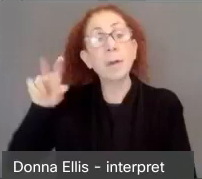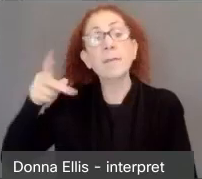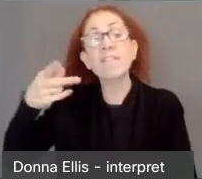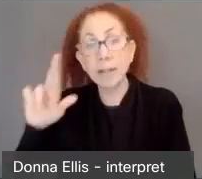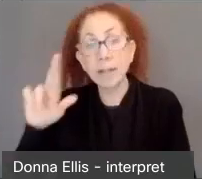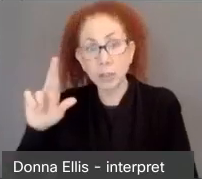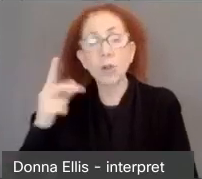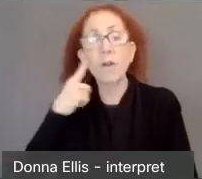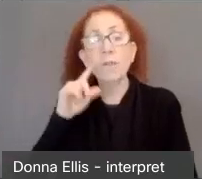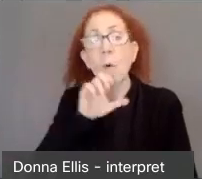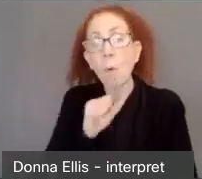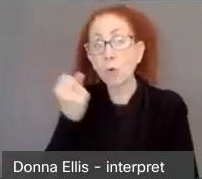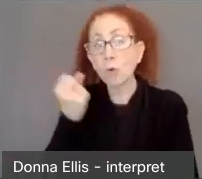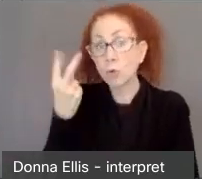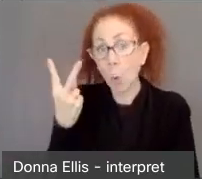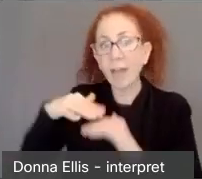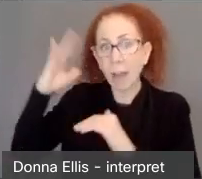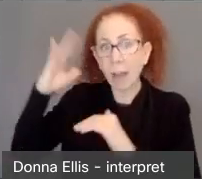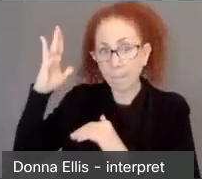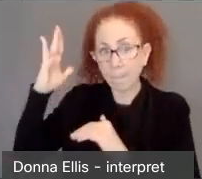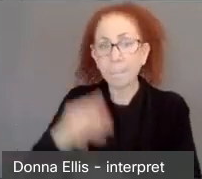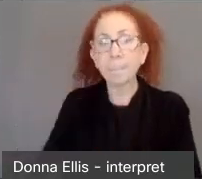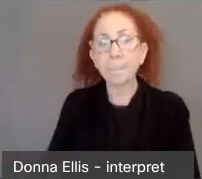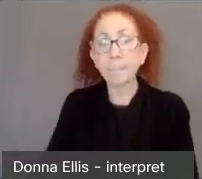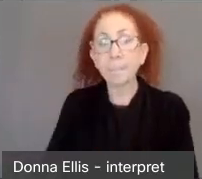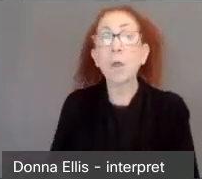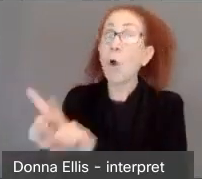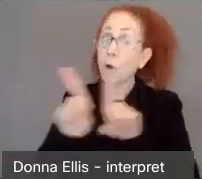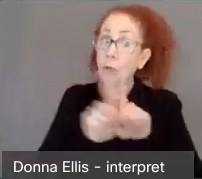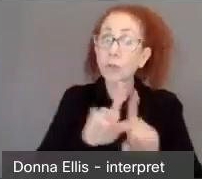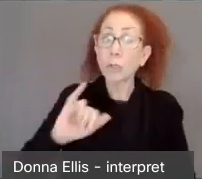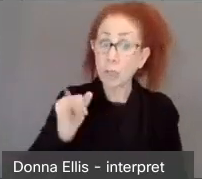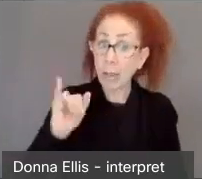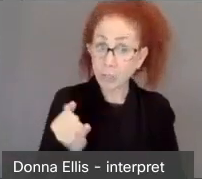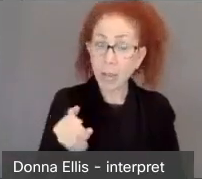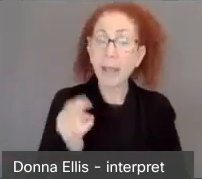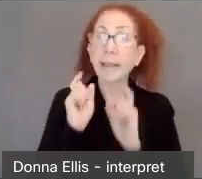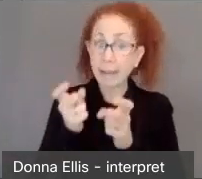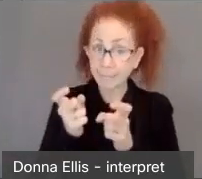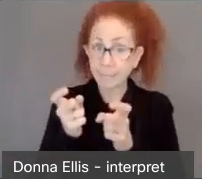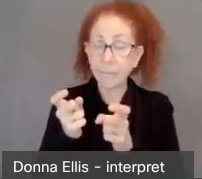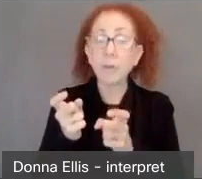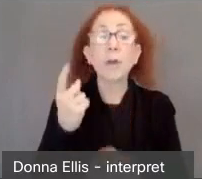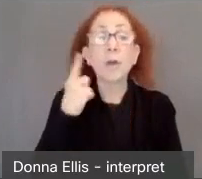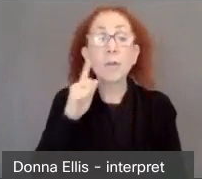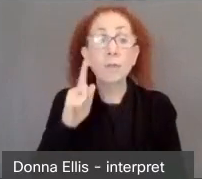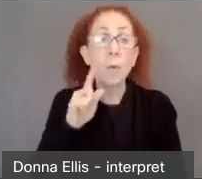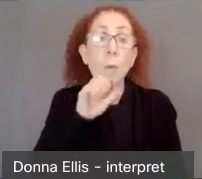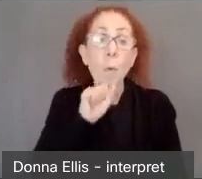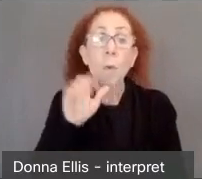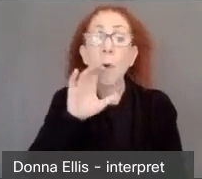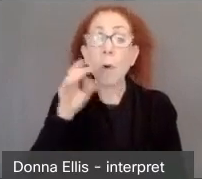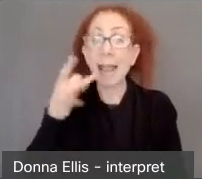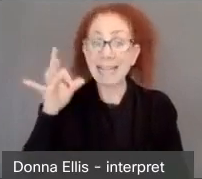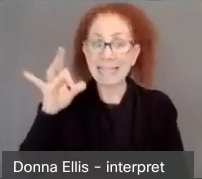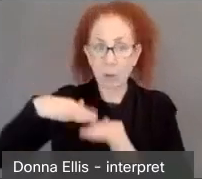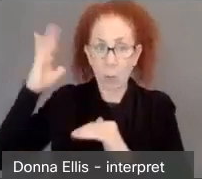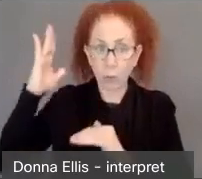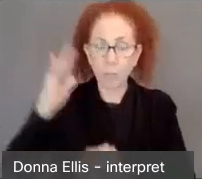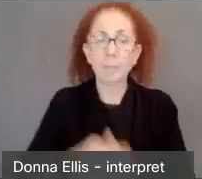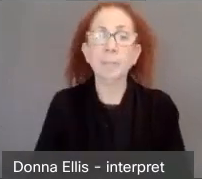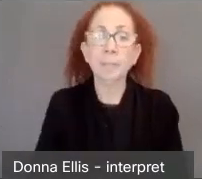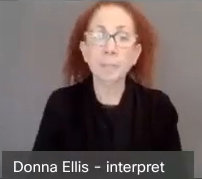aged 12 and older and also the Johnson & Johnson vaccine for those aged 18 and older. As a reminder,